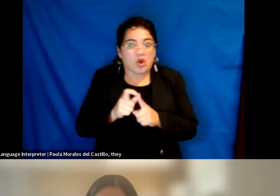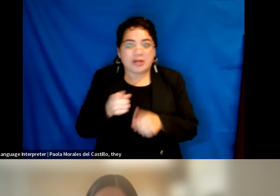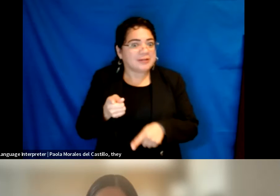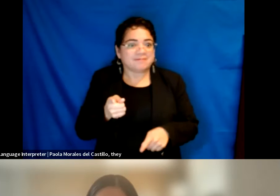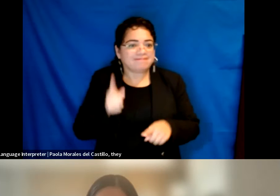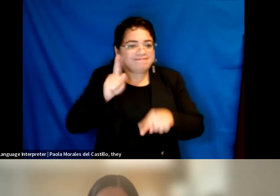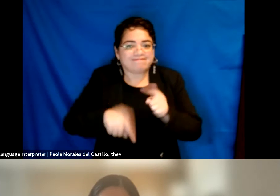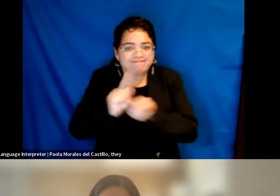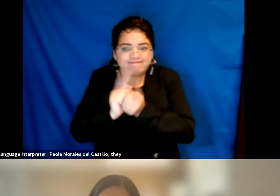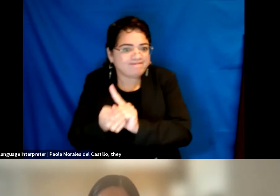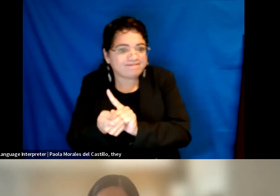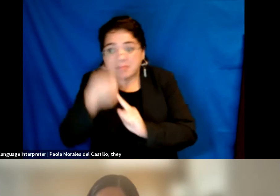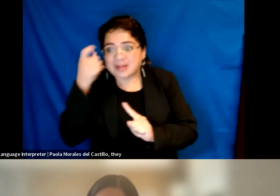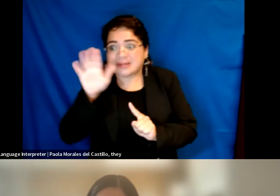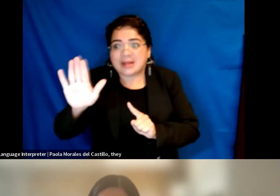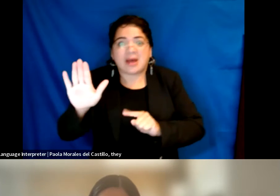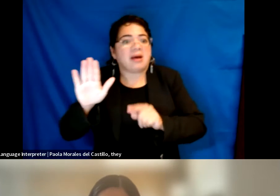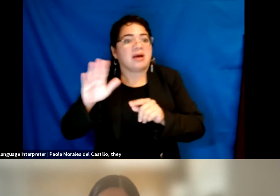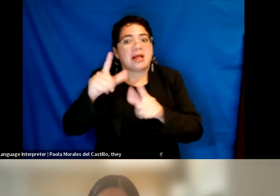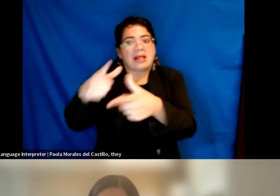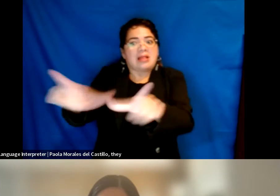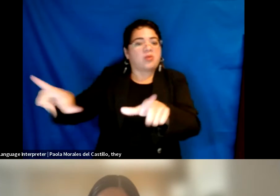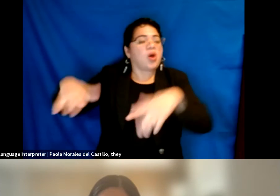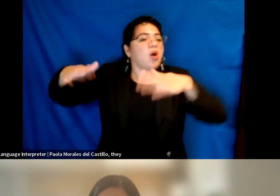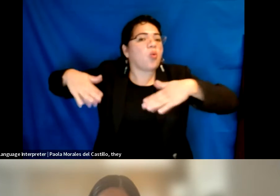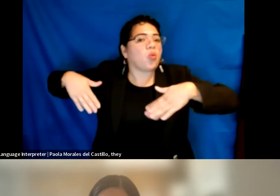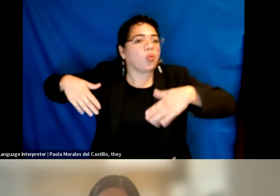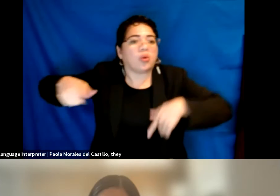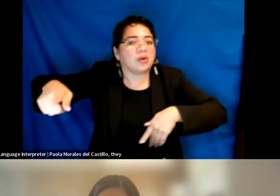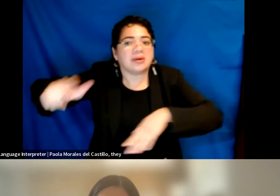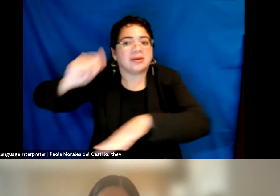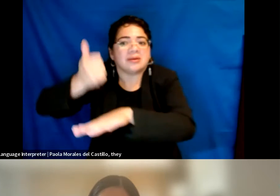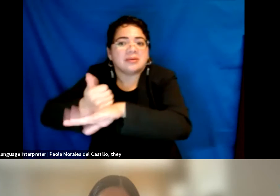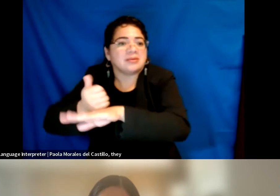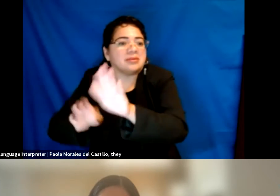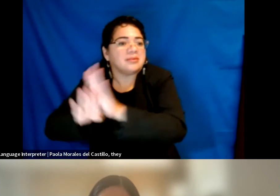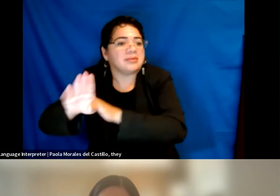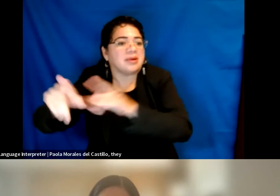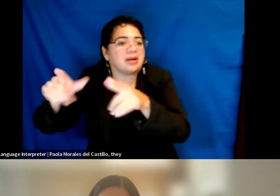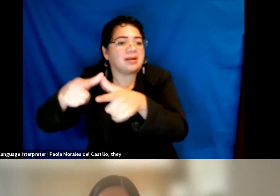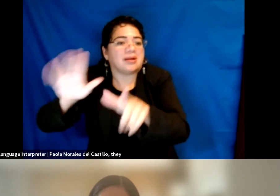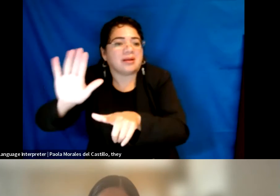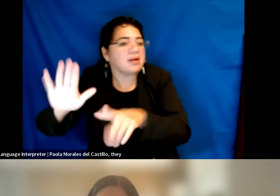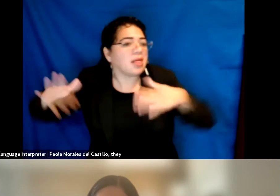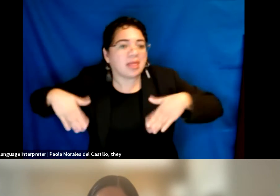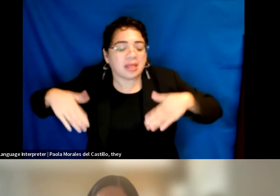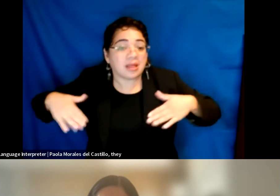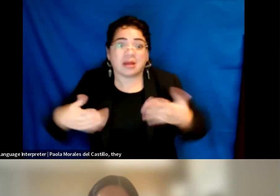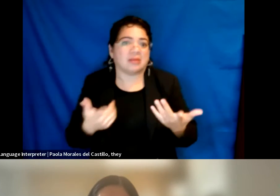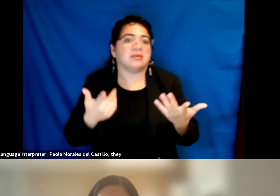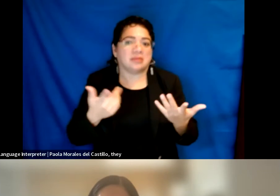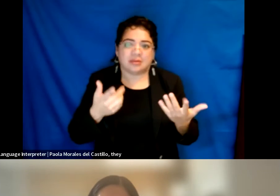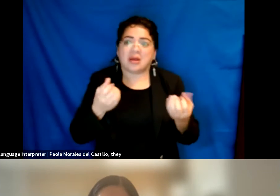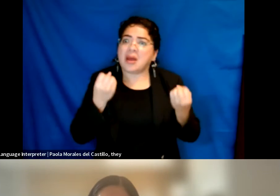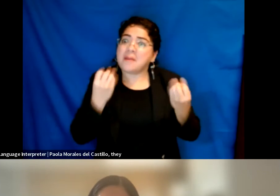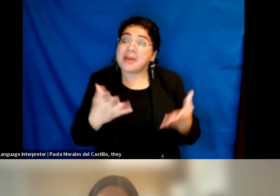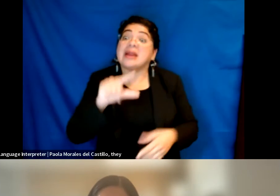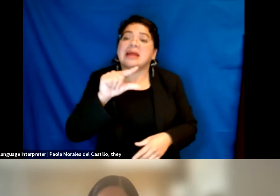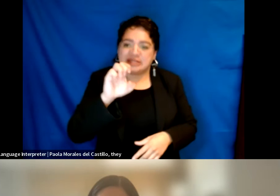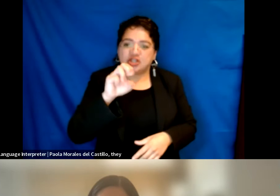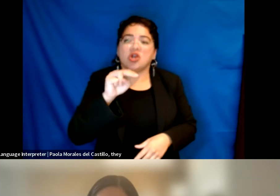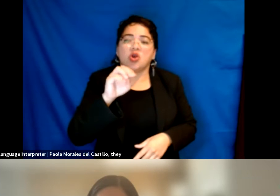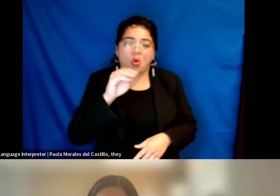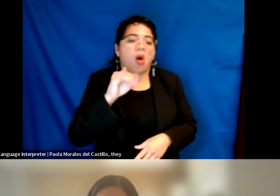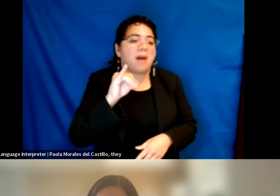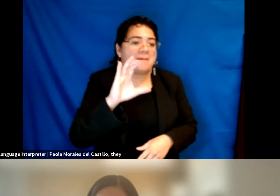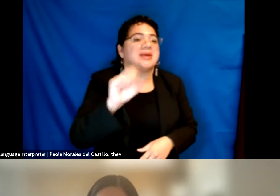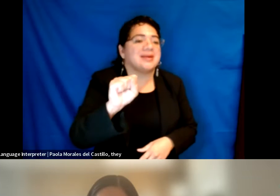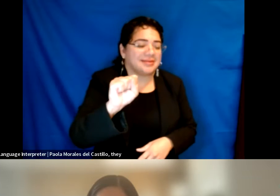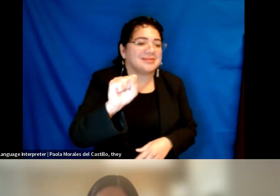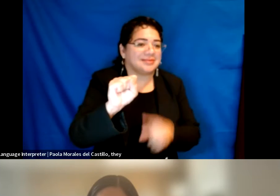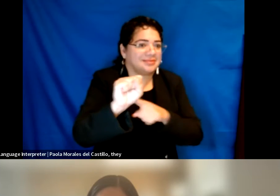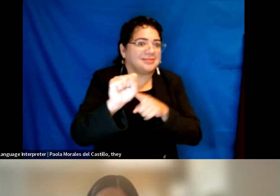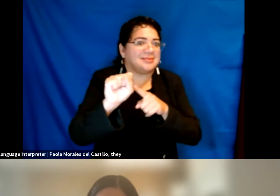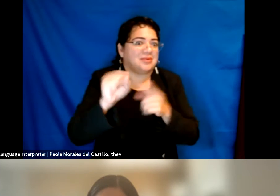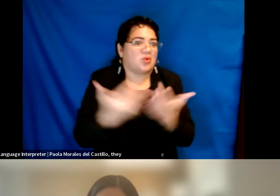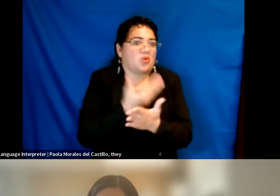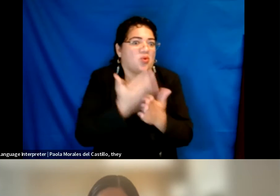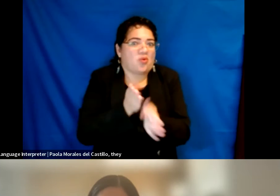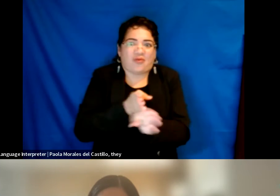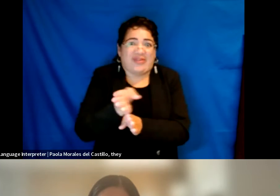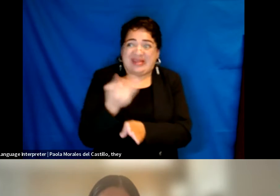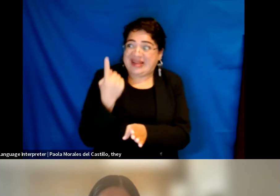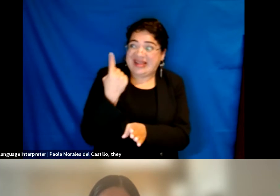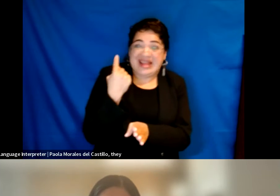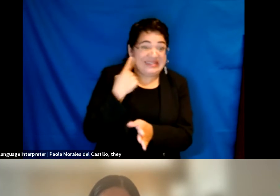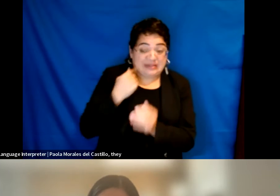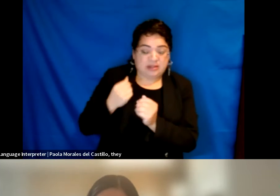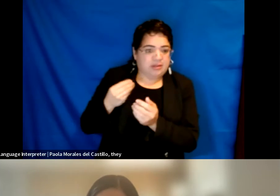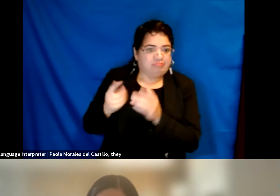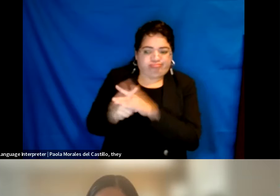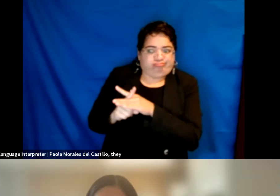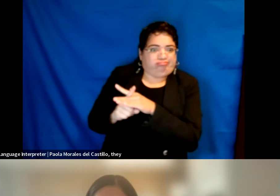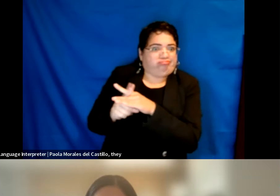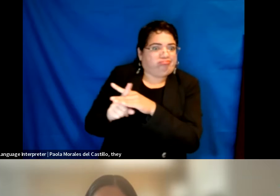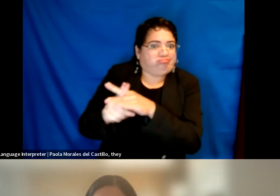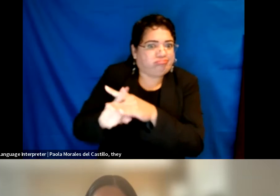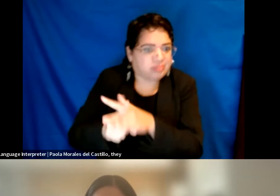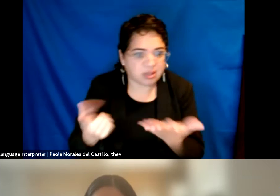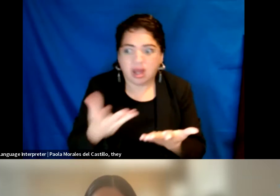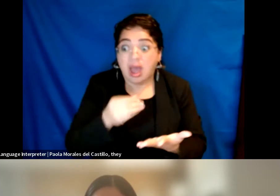Rebecca Tarvin (she/her): Uh, and this is especially in the case and rapidly evolving sciences. In genomics, for example, there are plenty of of term and terms that you know were new as of last year, like you know. Of course there are not, uh other words in other languages,